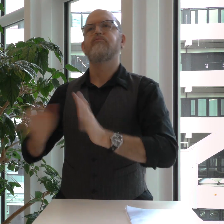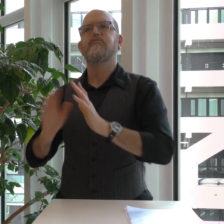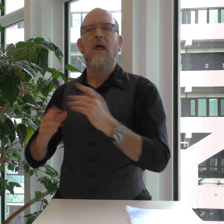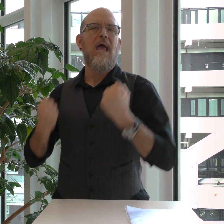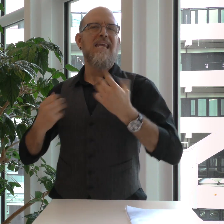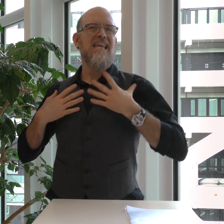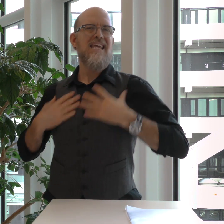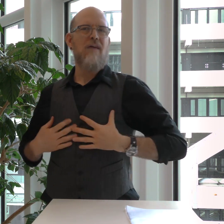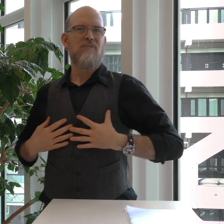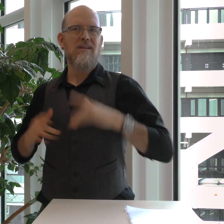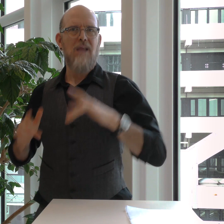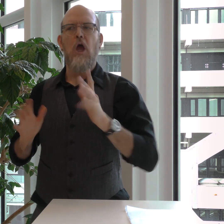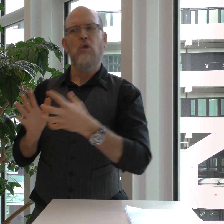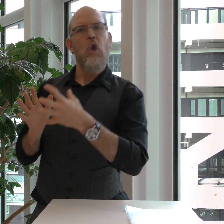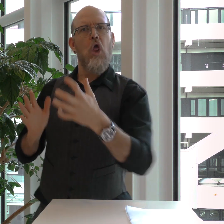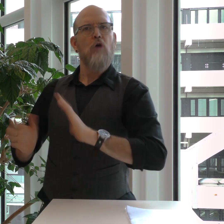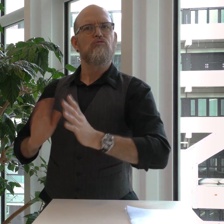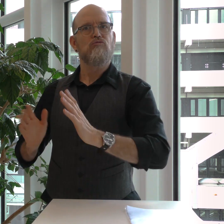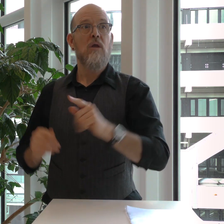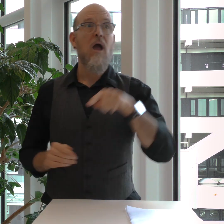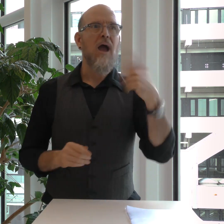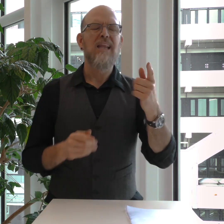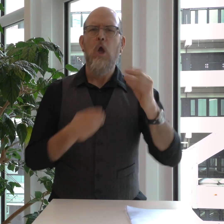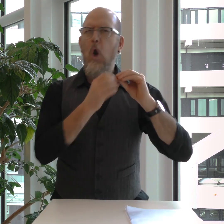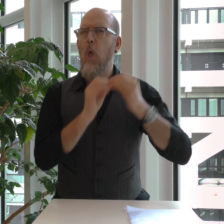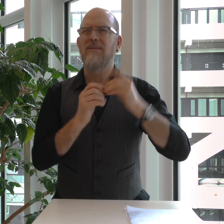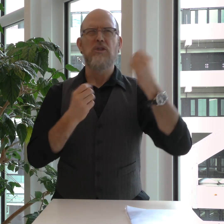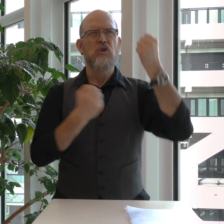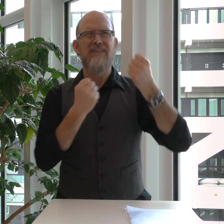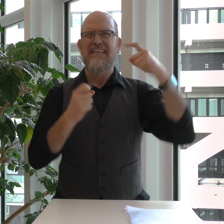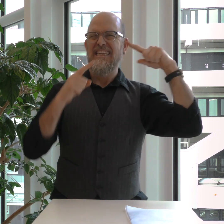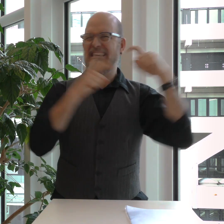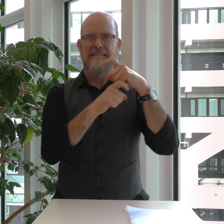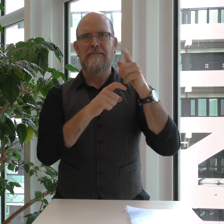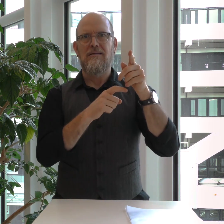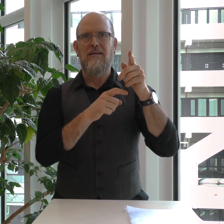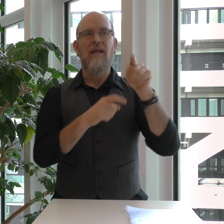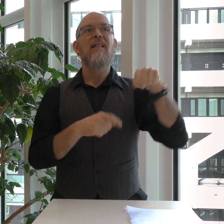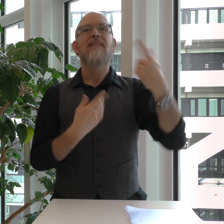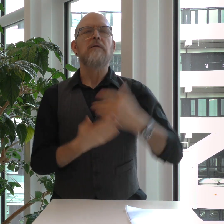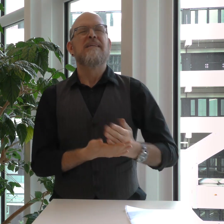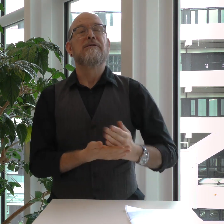so that I have enough energy to be able to interpret for a longer time. Otherwise, in other complicated interpretation settings; it can be physically demanding,